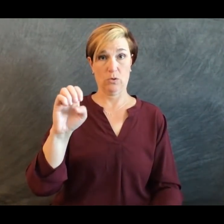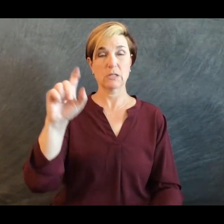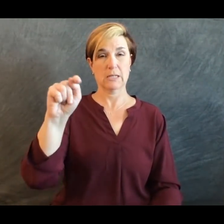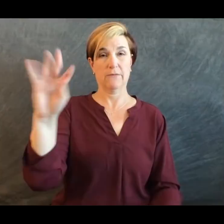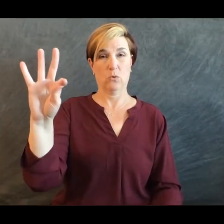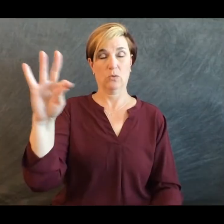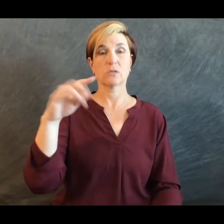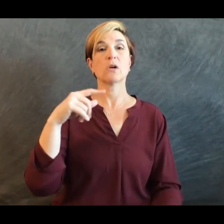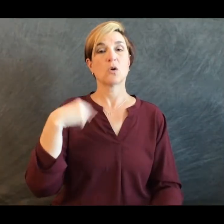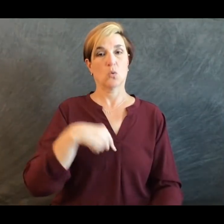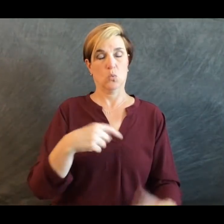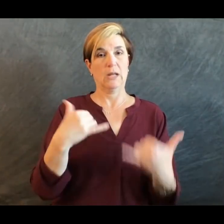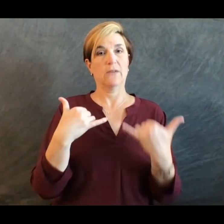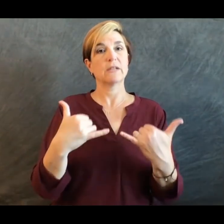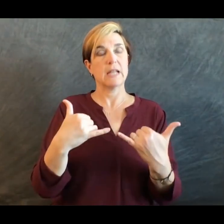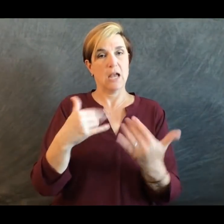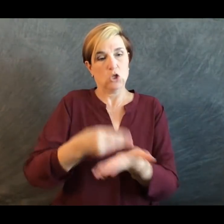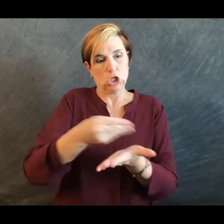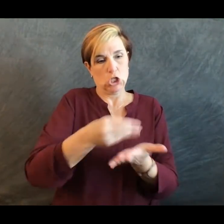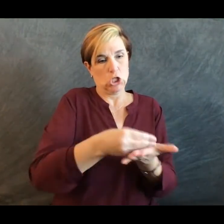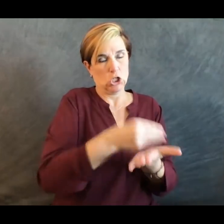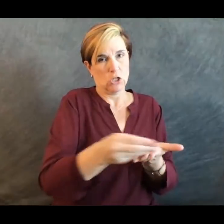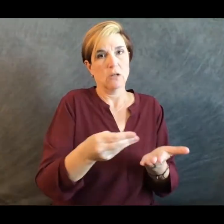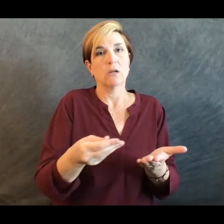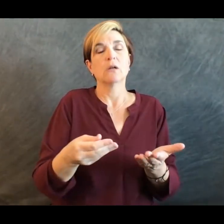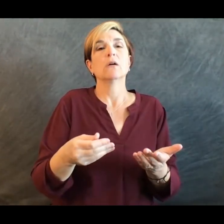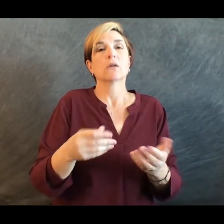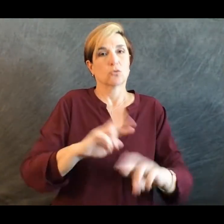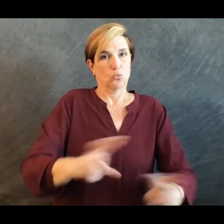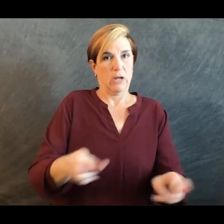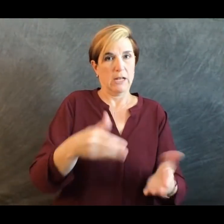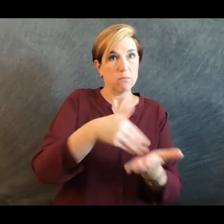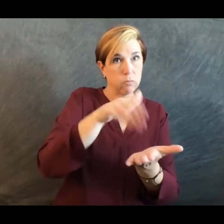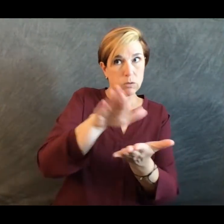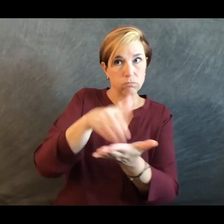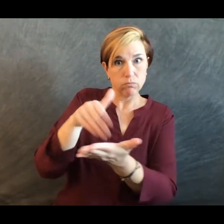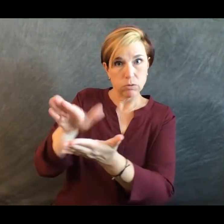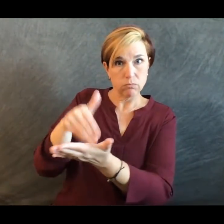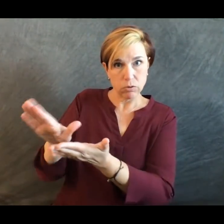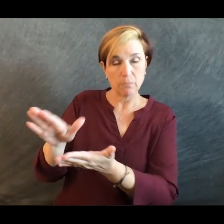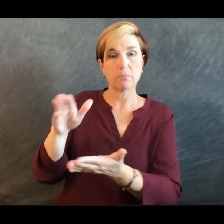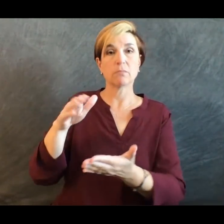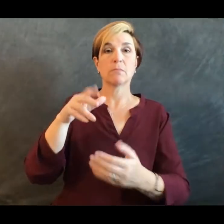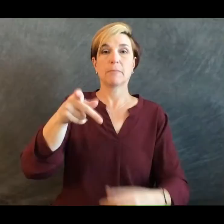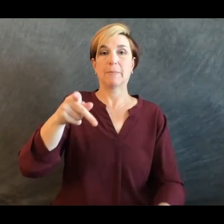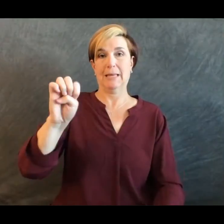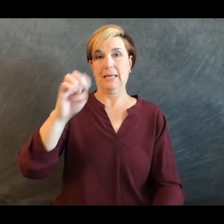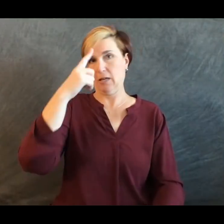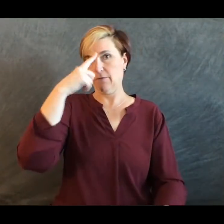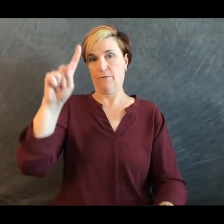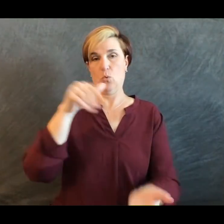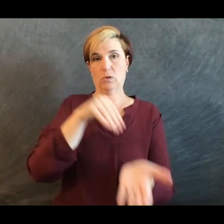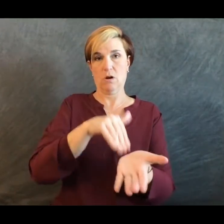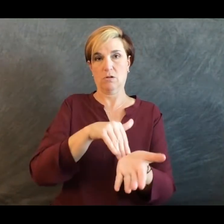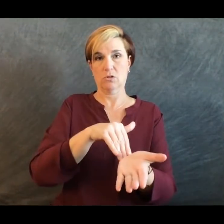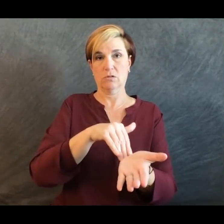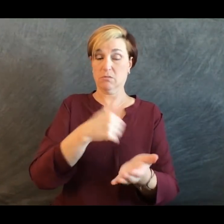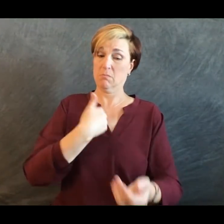for our great providers I was one of those providers a few months ago and I can tell you nothing is more important than making sure they have what they